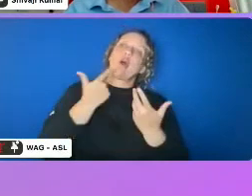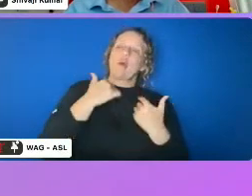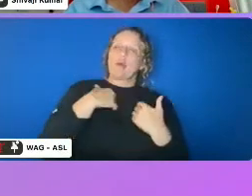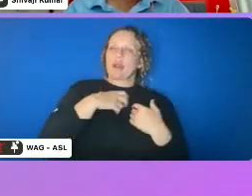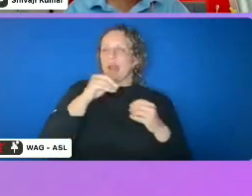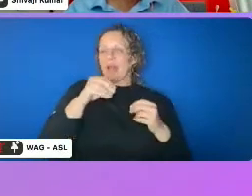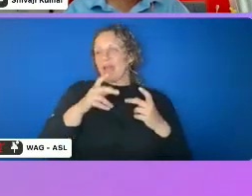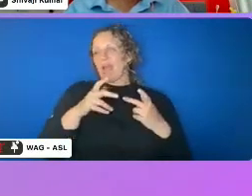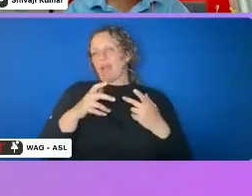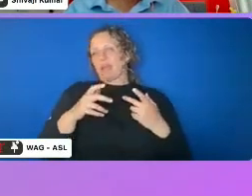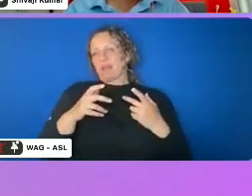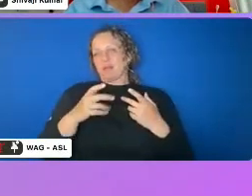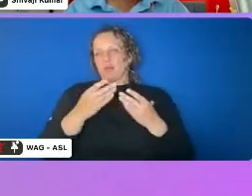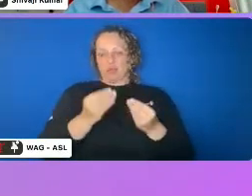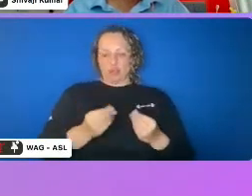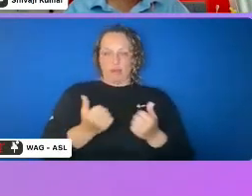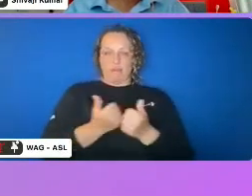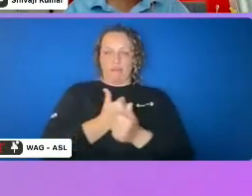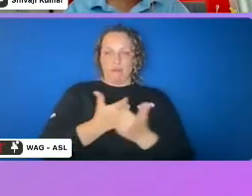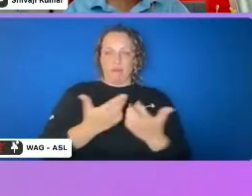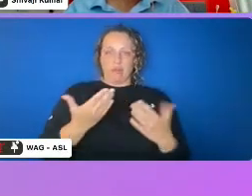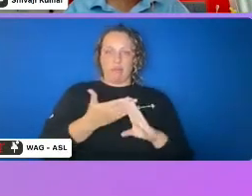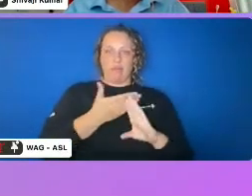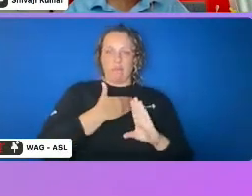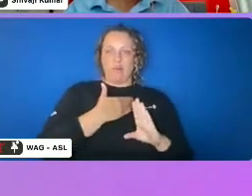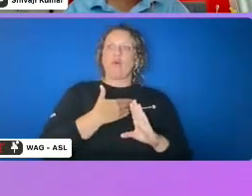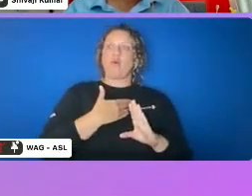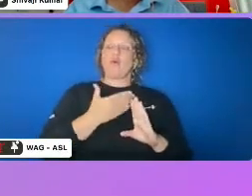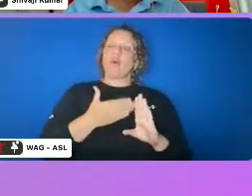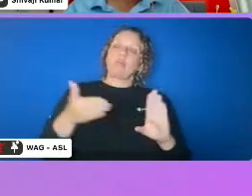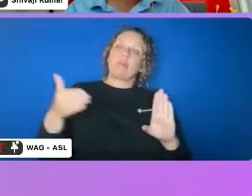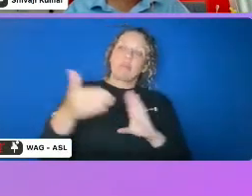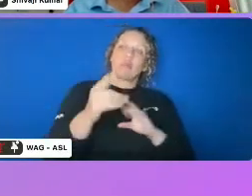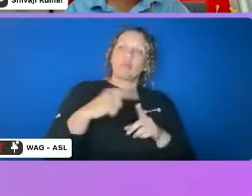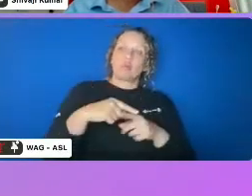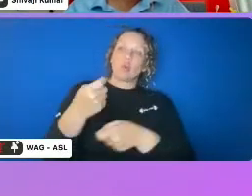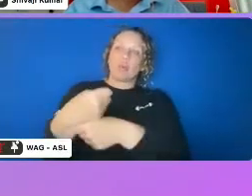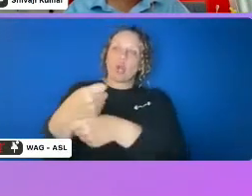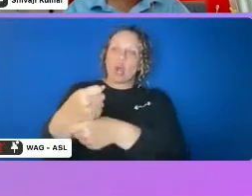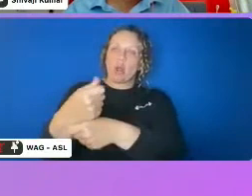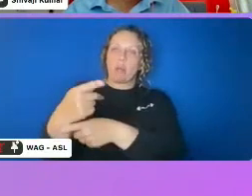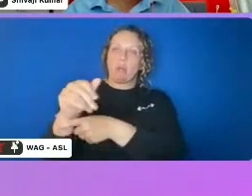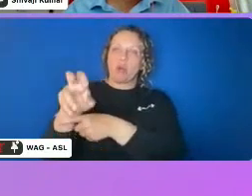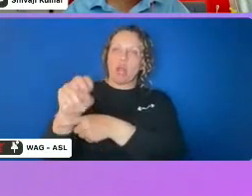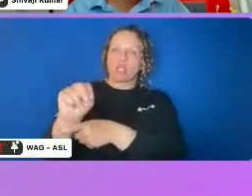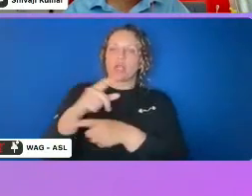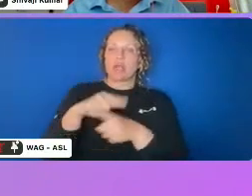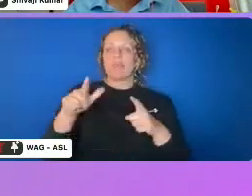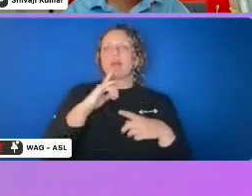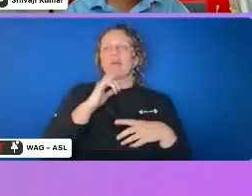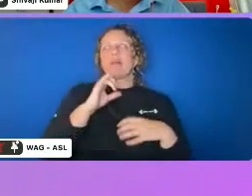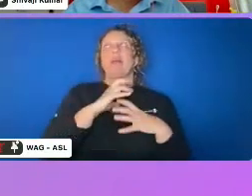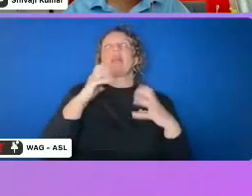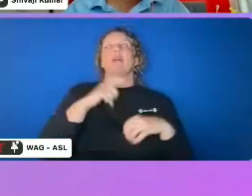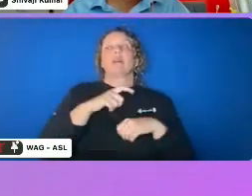where I can actually resolve all these issues before pushing to production, that's great that we're able to do that obviously. But in reality a lot of times you're gonna be triaging